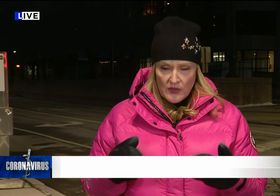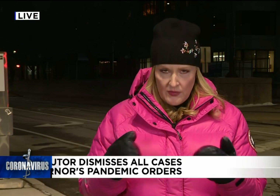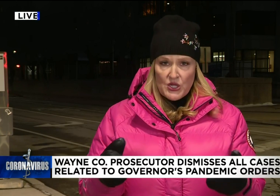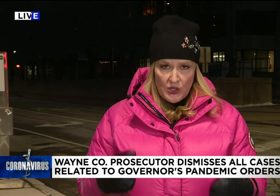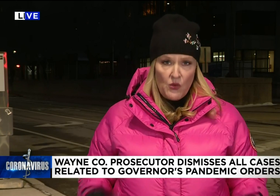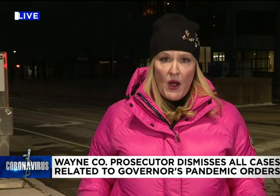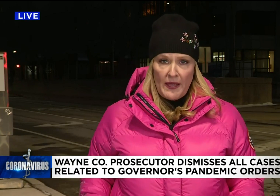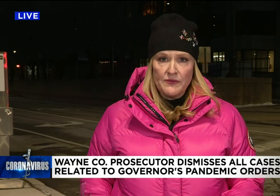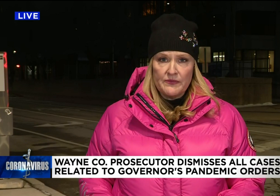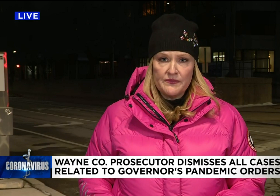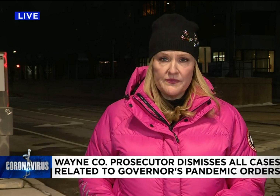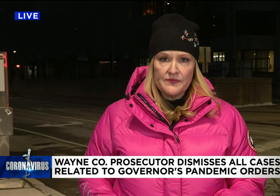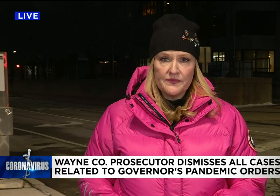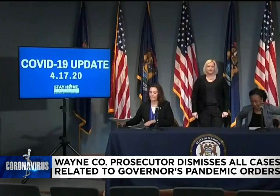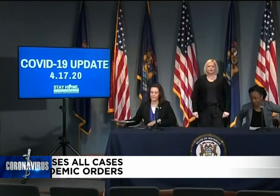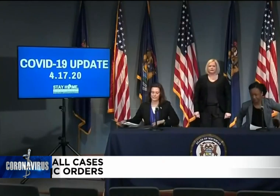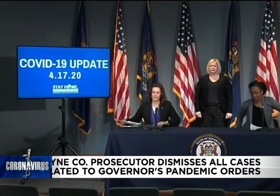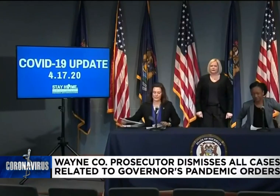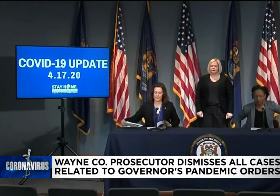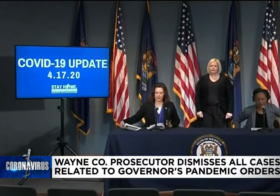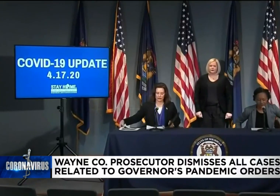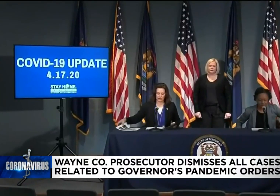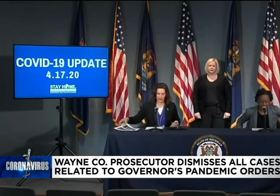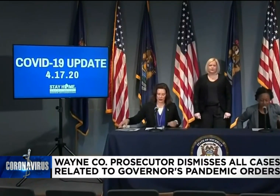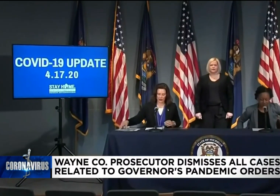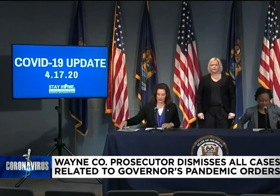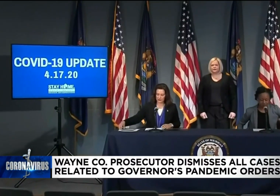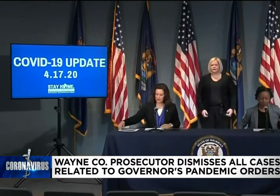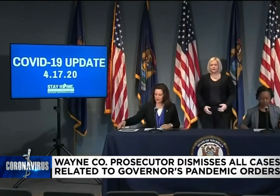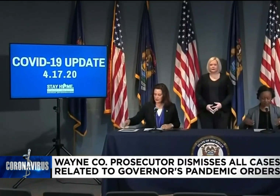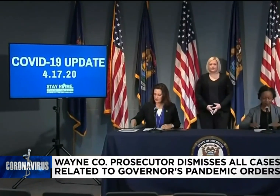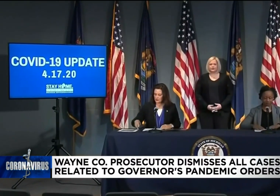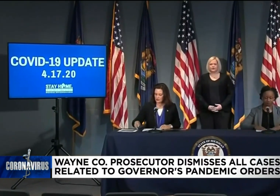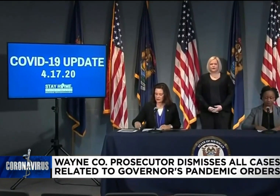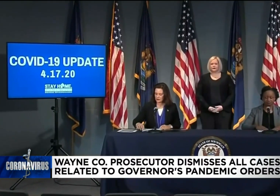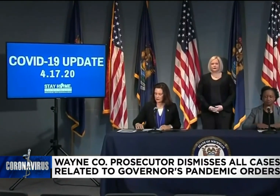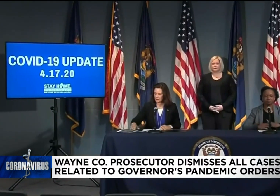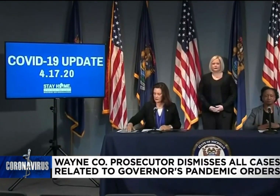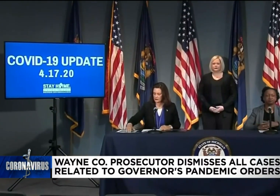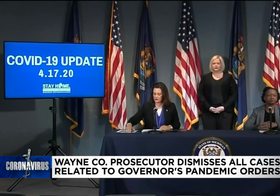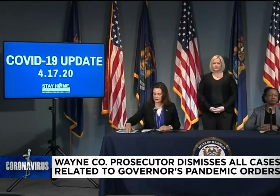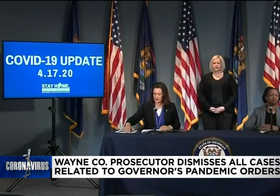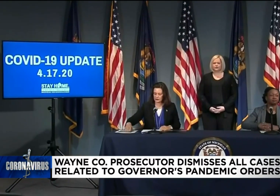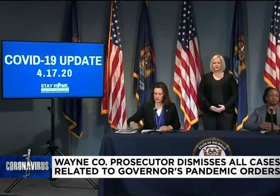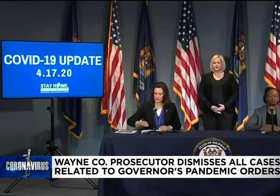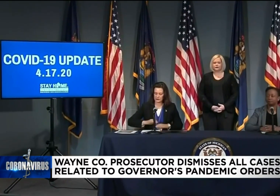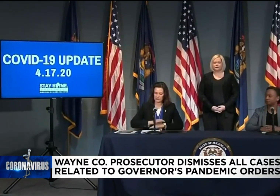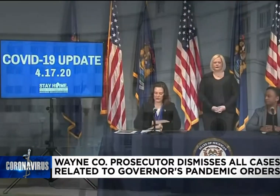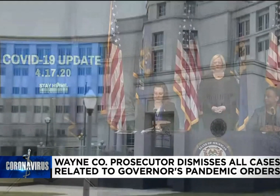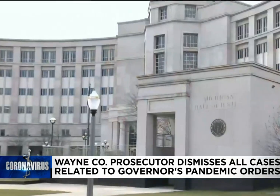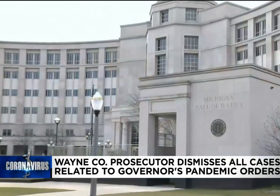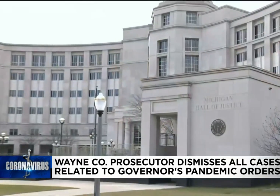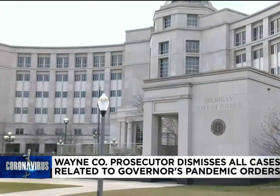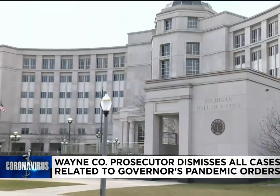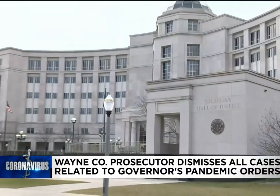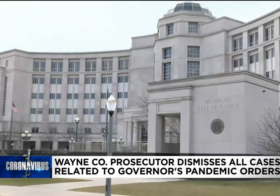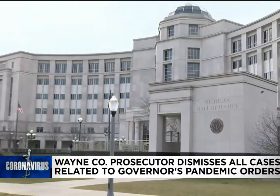SHE BELIEVES THAT THE LAW NO LONGER SUPPORTS IT SO LET ME SNOW YOU WHY. AND LAST YEAR THE GOVERNOR